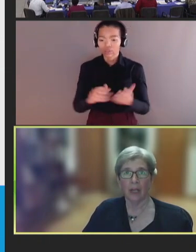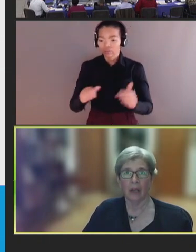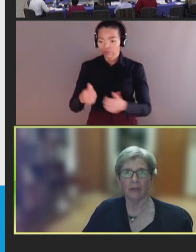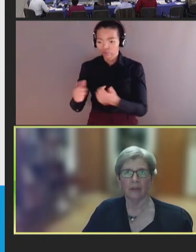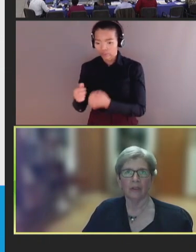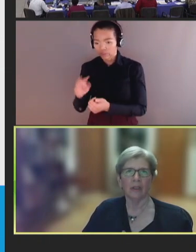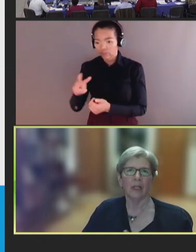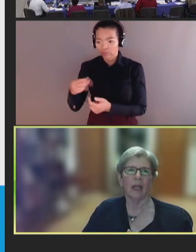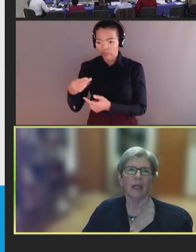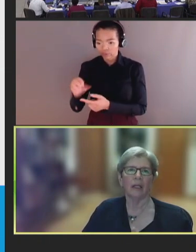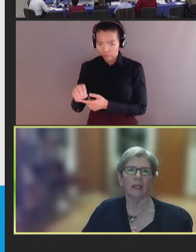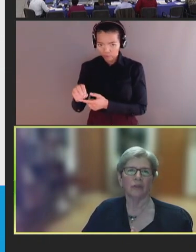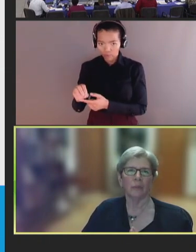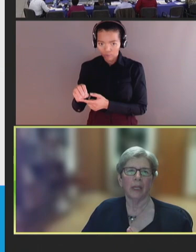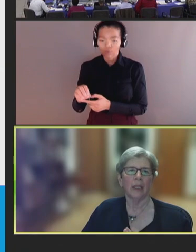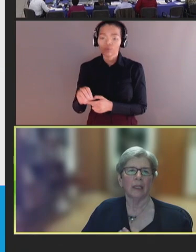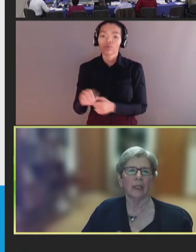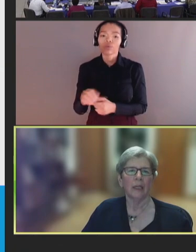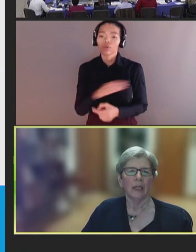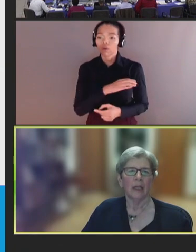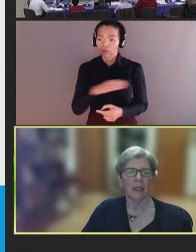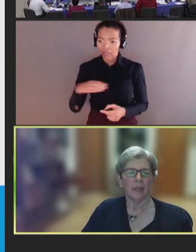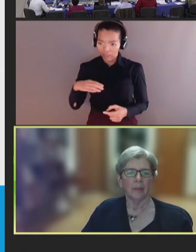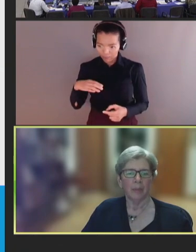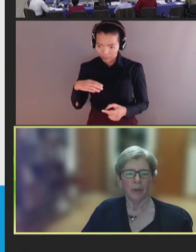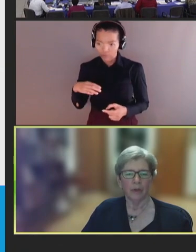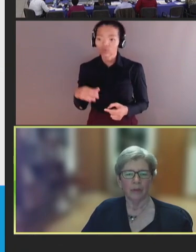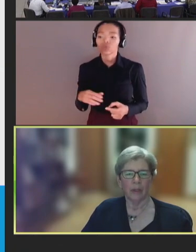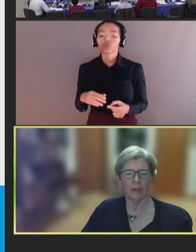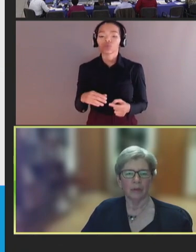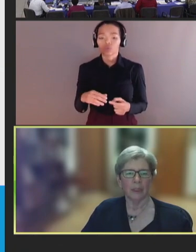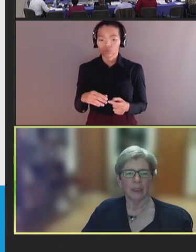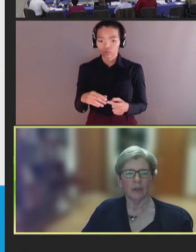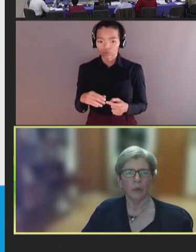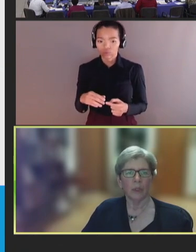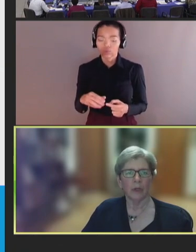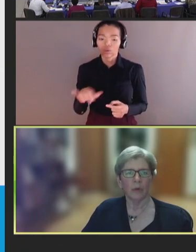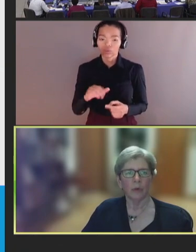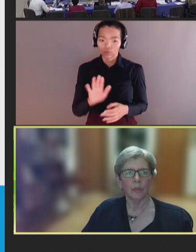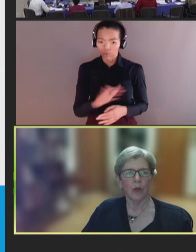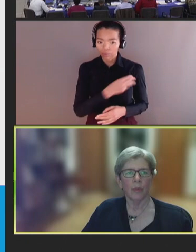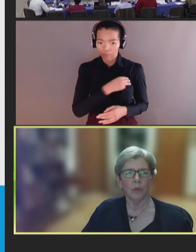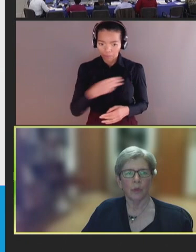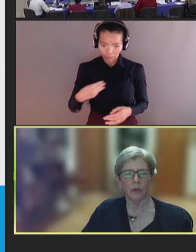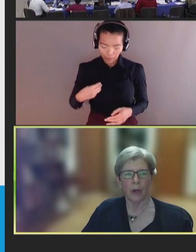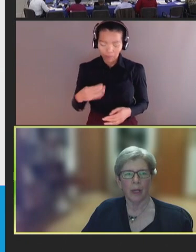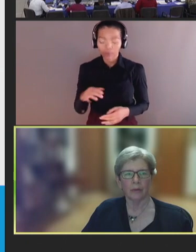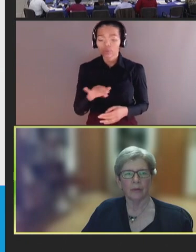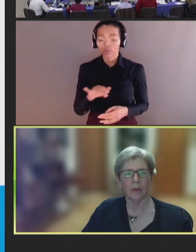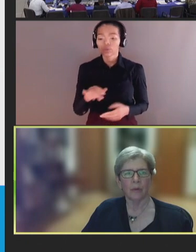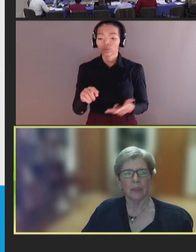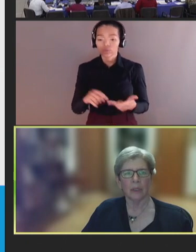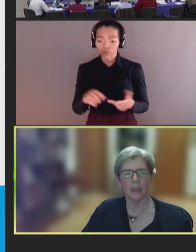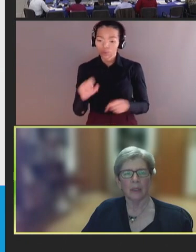Council and its many members and ultimately its working groups hope to address. It was a -- it's